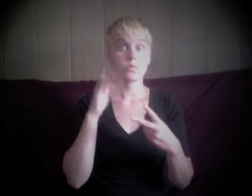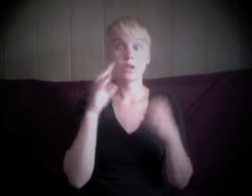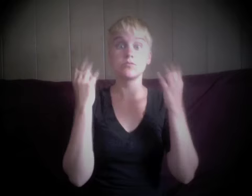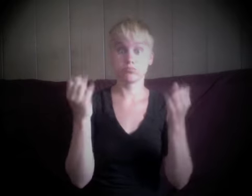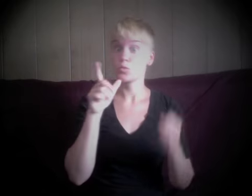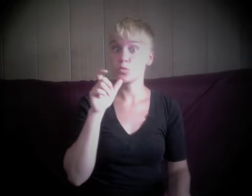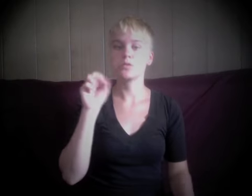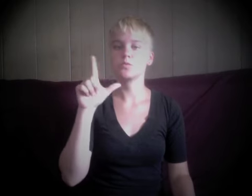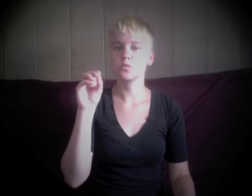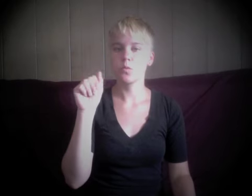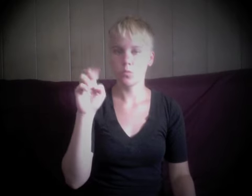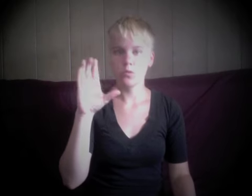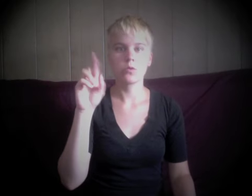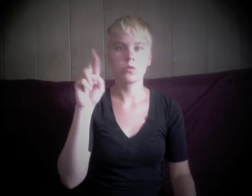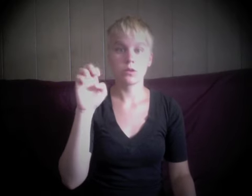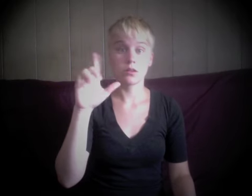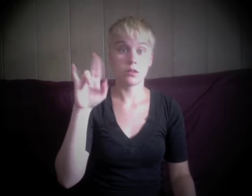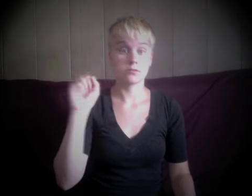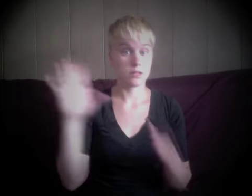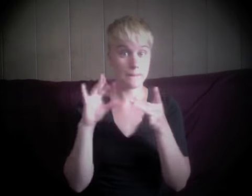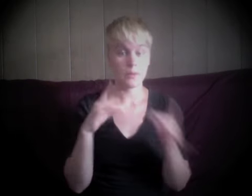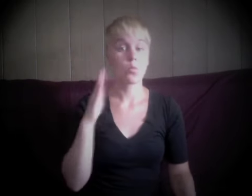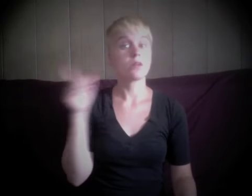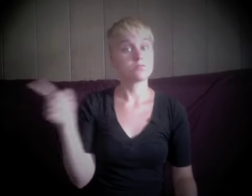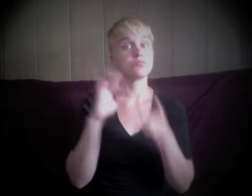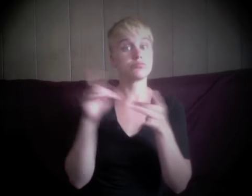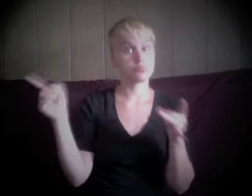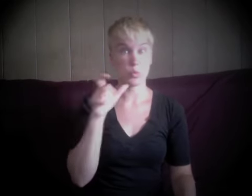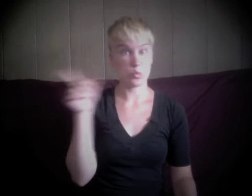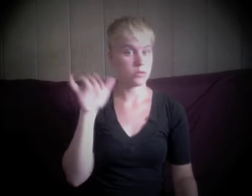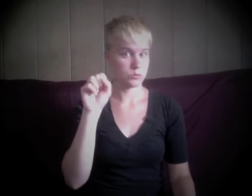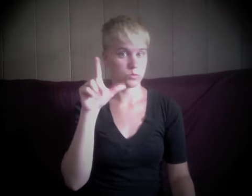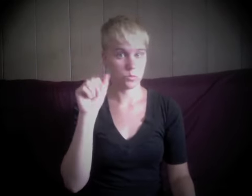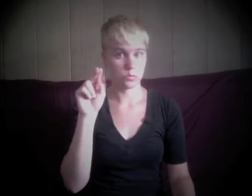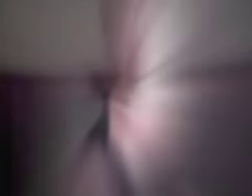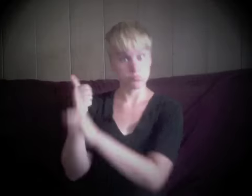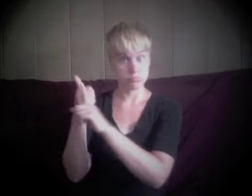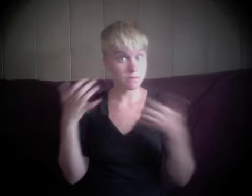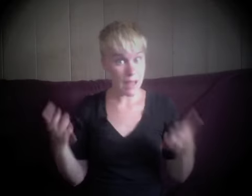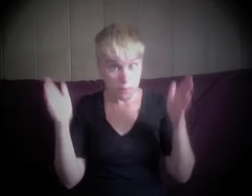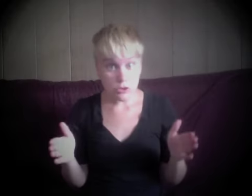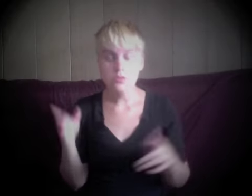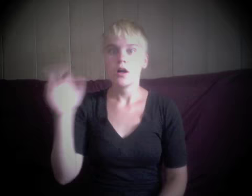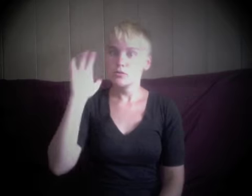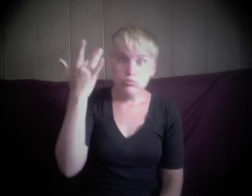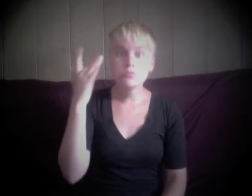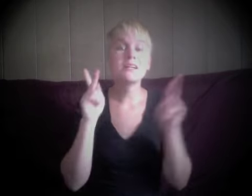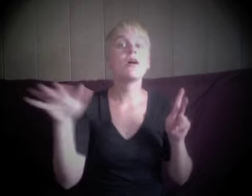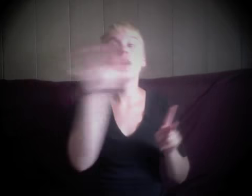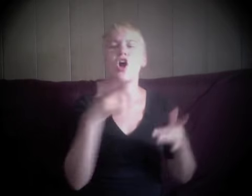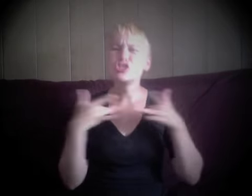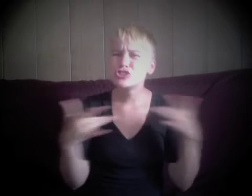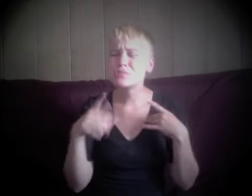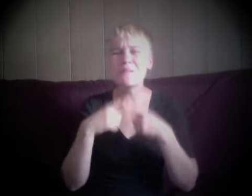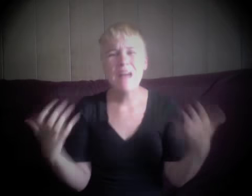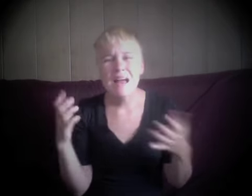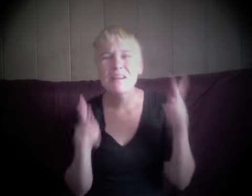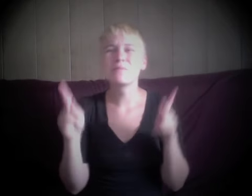First commenter I will be translating in ASL is Sloane Cornelis' comment. Sloane is a fat person who hates concern trolls.